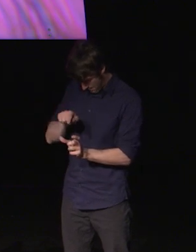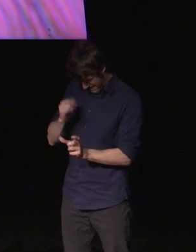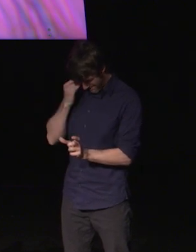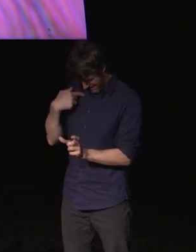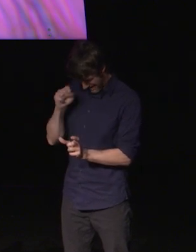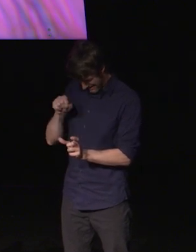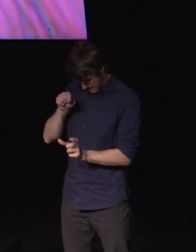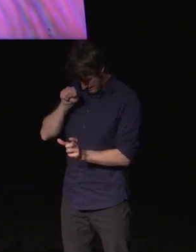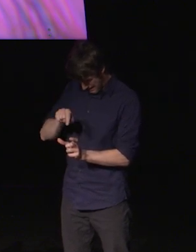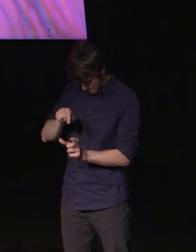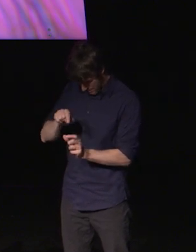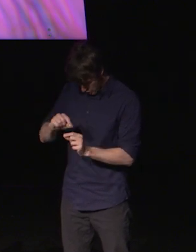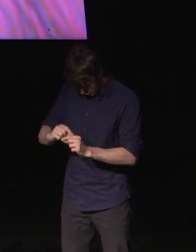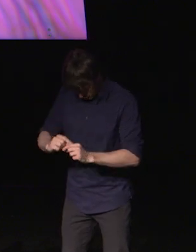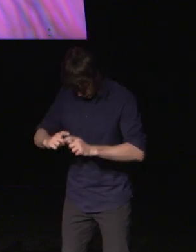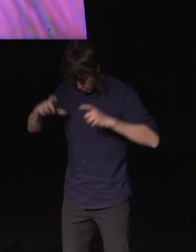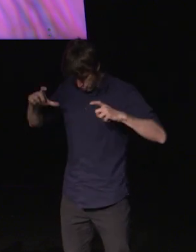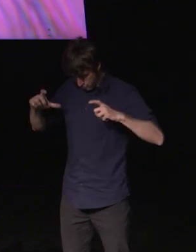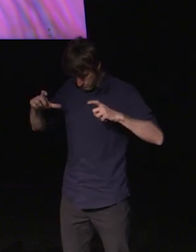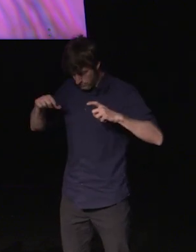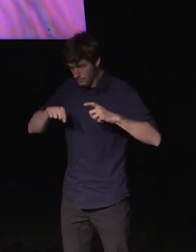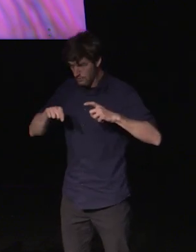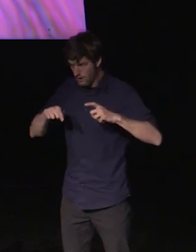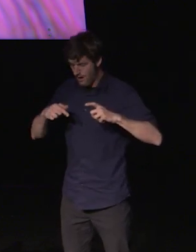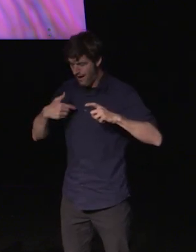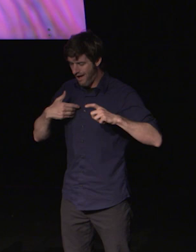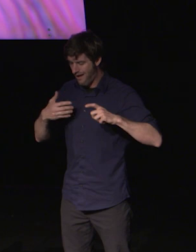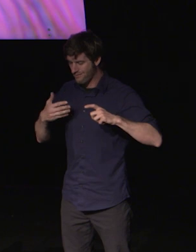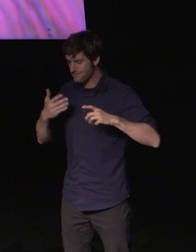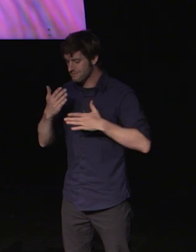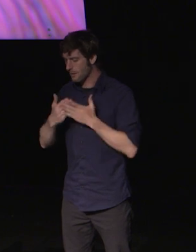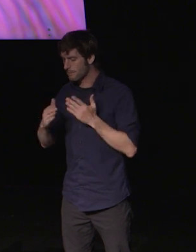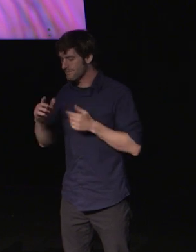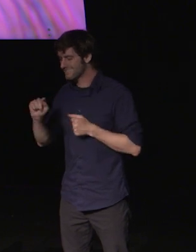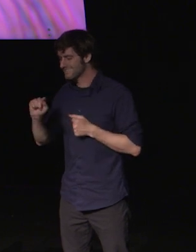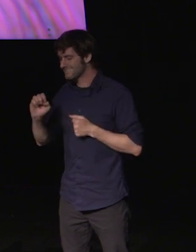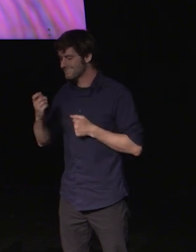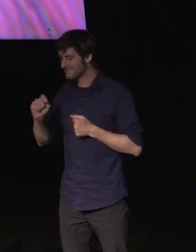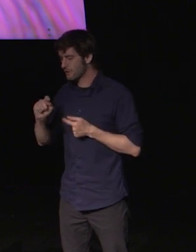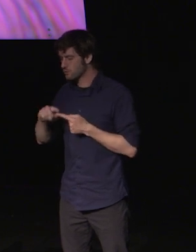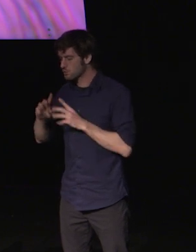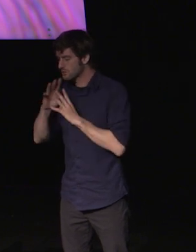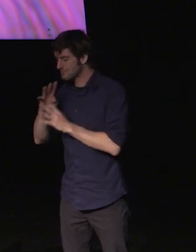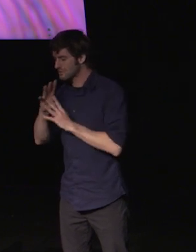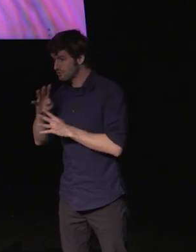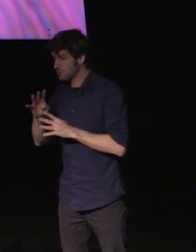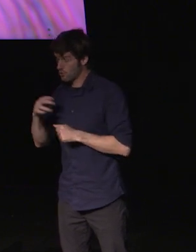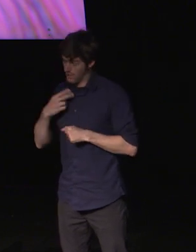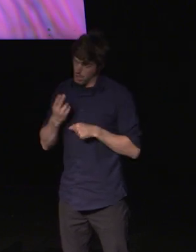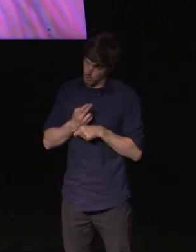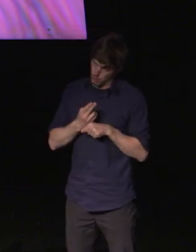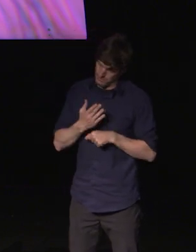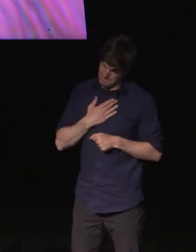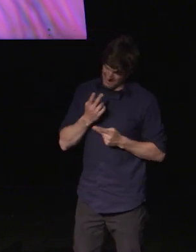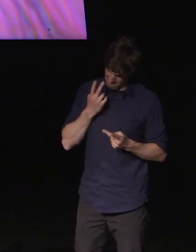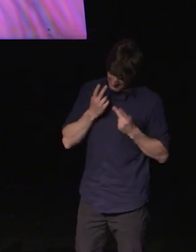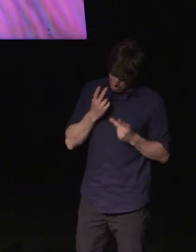and I'll have some sort of a text to speech via screen reader or something. And so I'm kind of using my vision that I have when it relates to text,